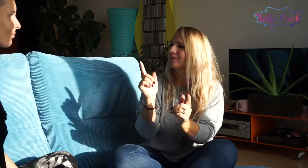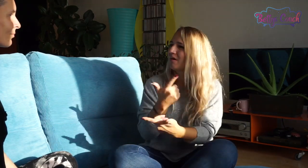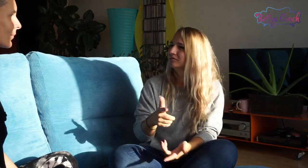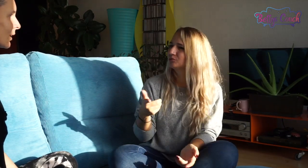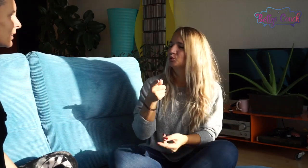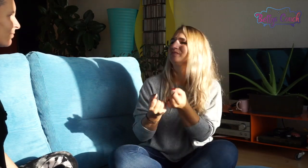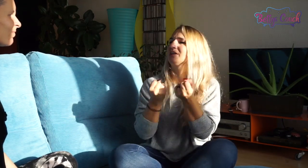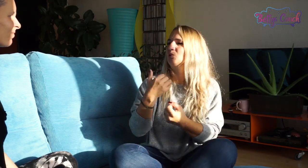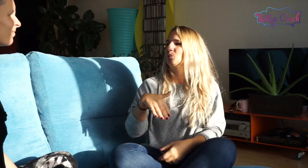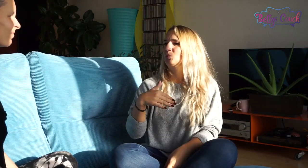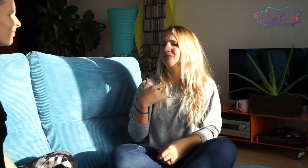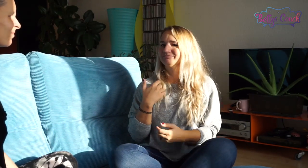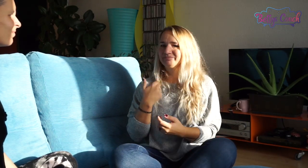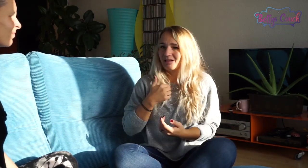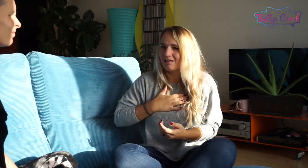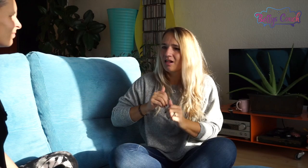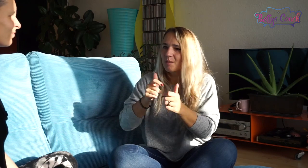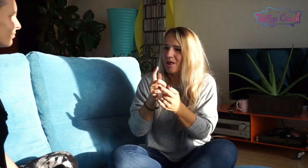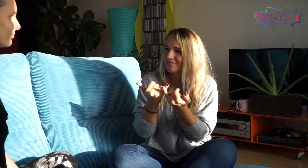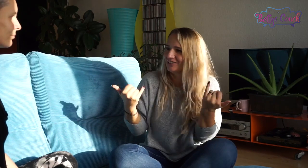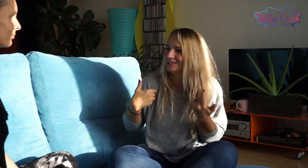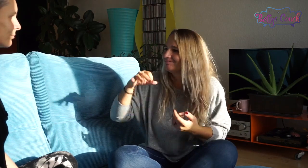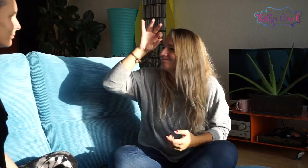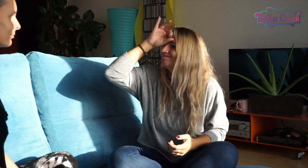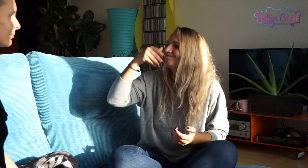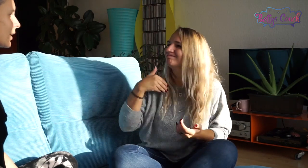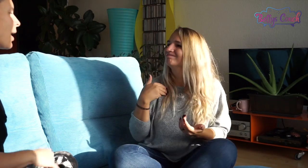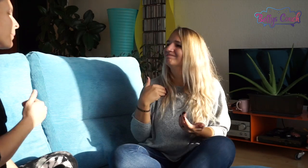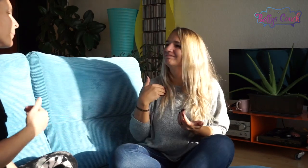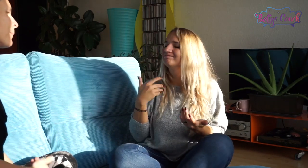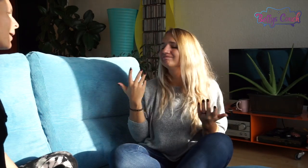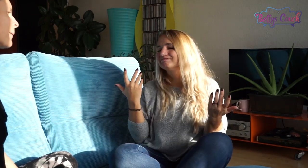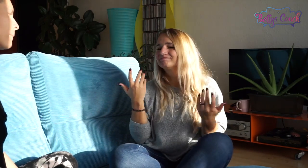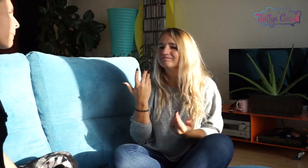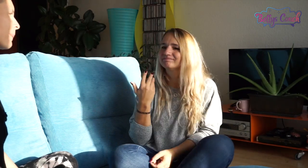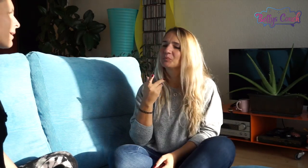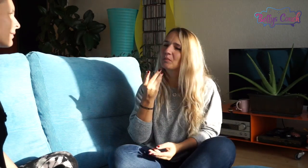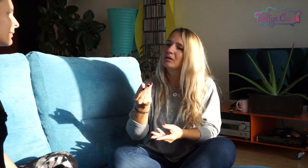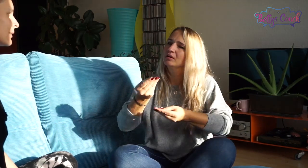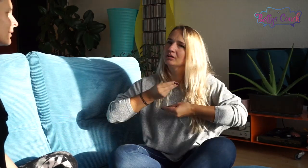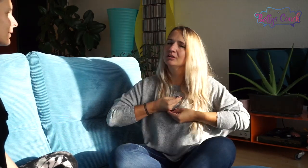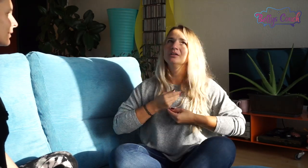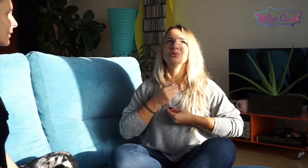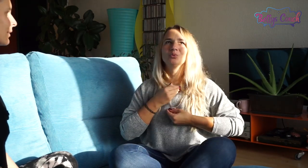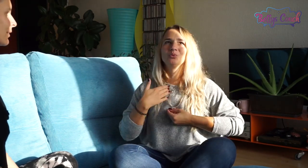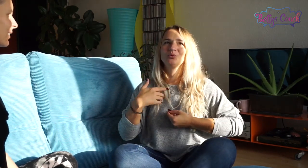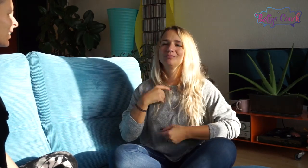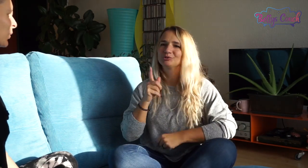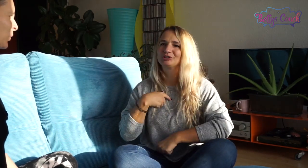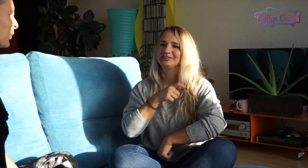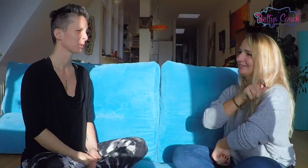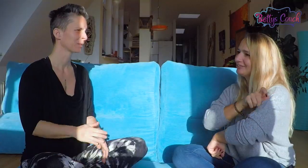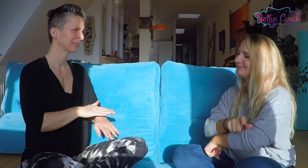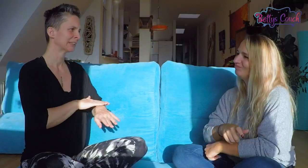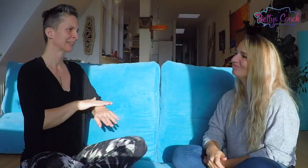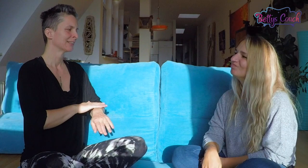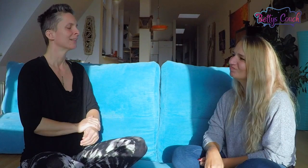That's very difficult. I would like to help them, but I don't know how. You really need resilience for that.